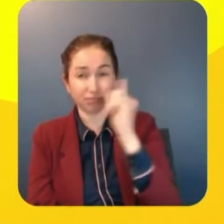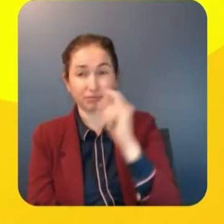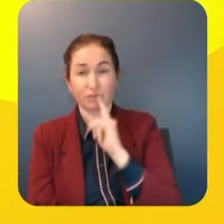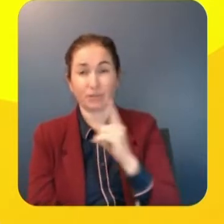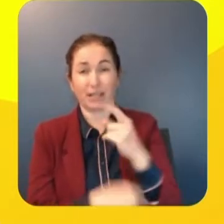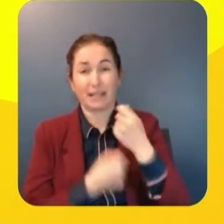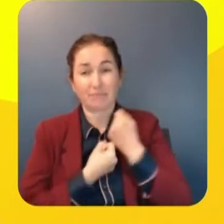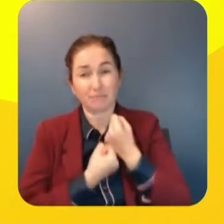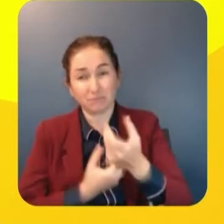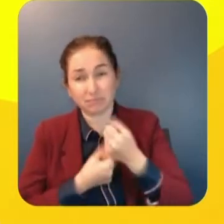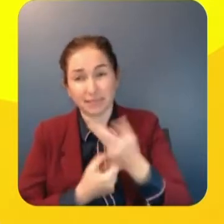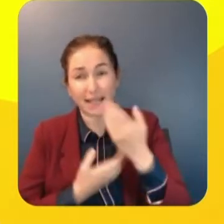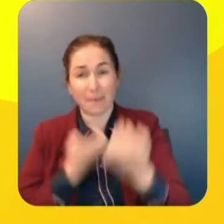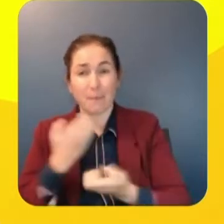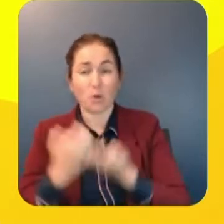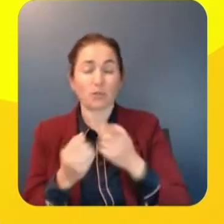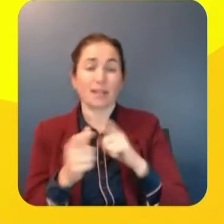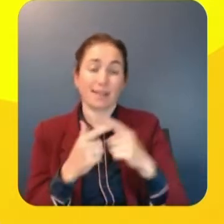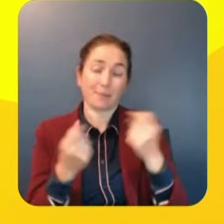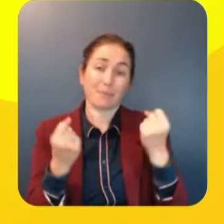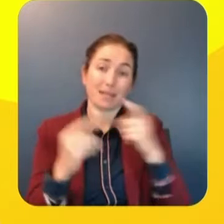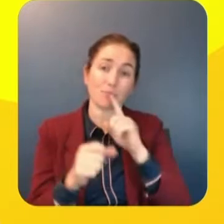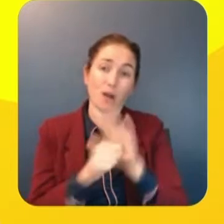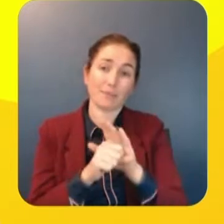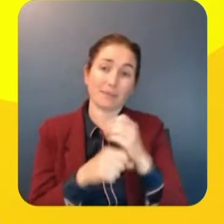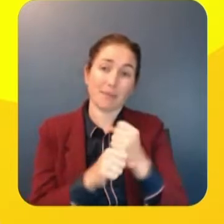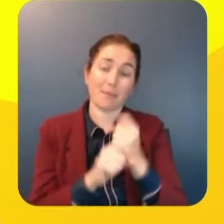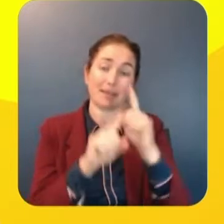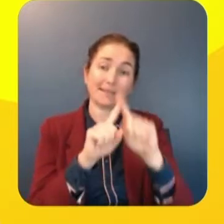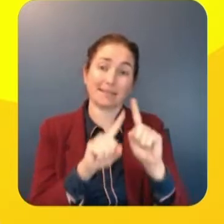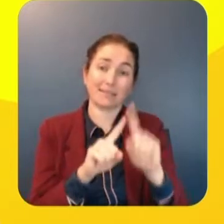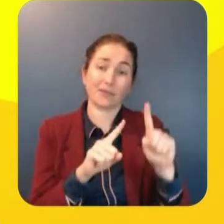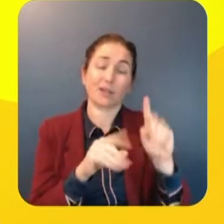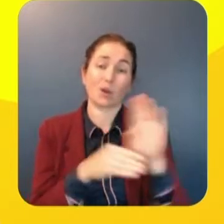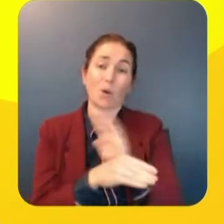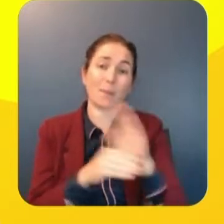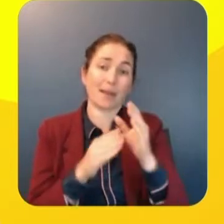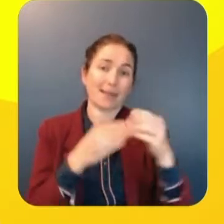followed by a number of promises made by corporate leaders. However, and there is a big however.